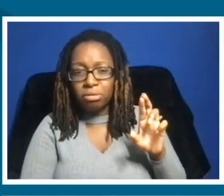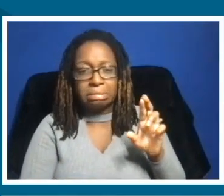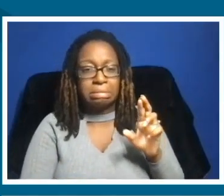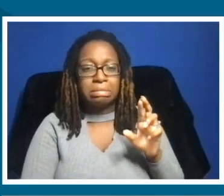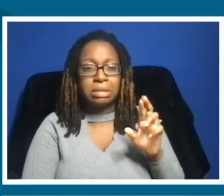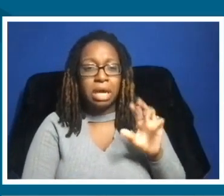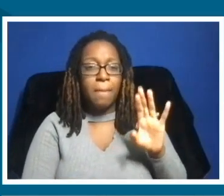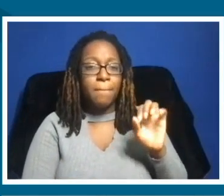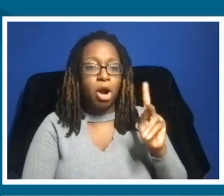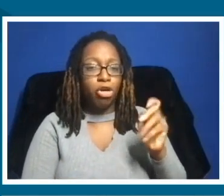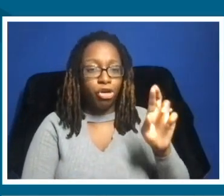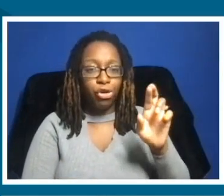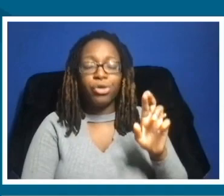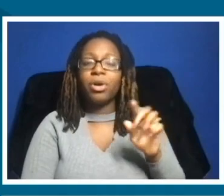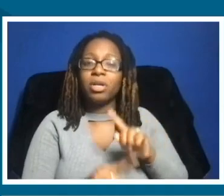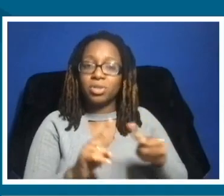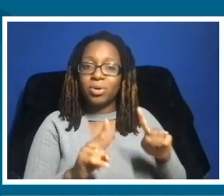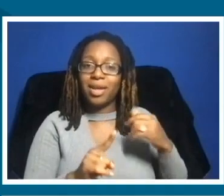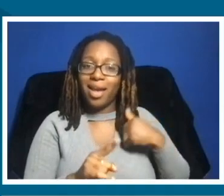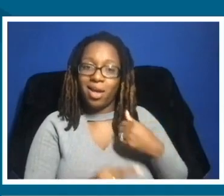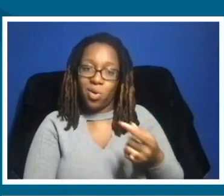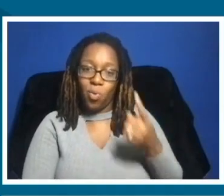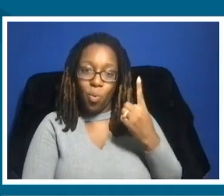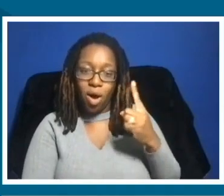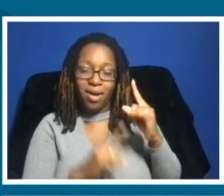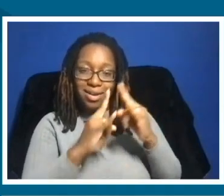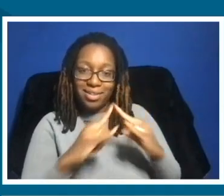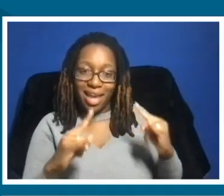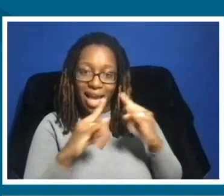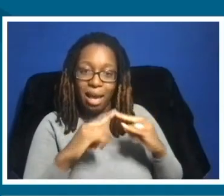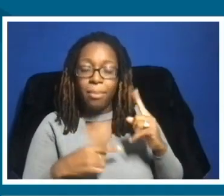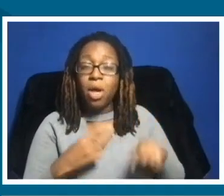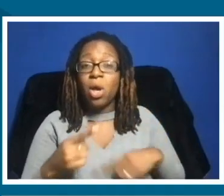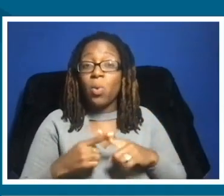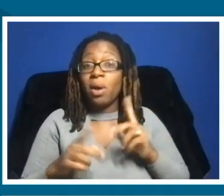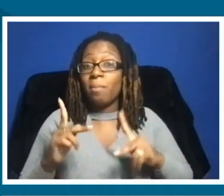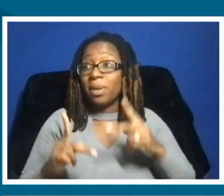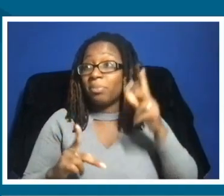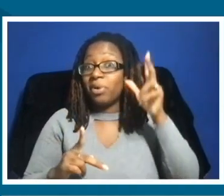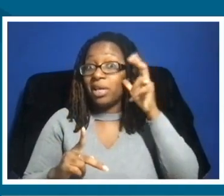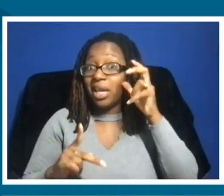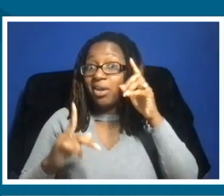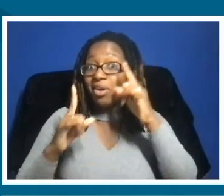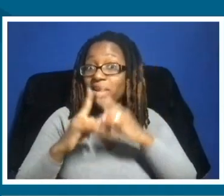mean it's when kids hear camp they hear like you know tents but it's actually buildings